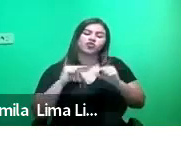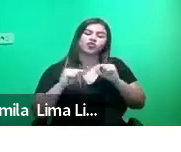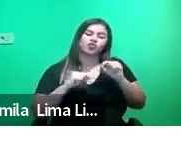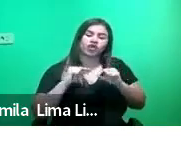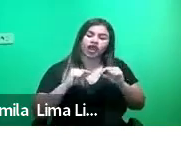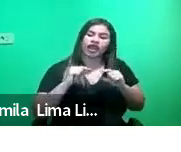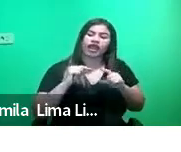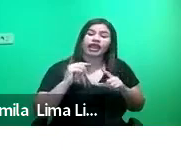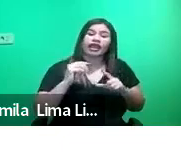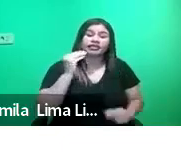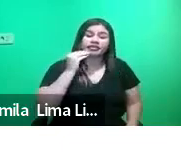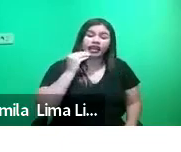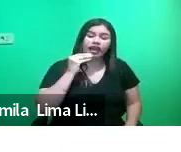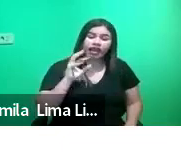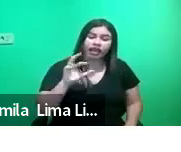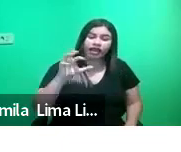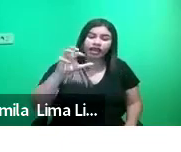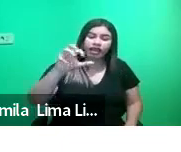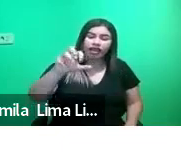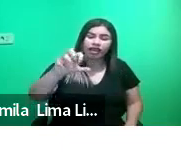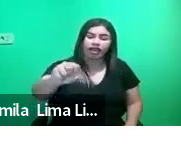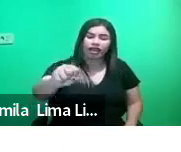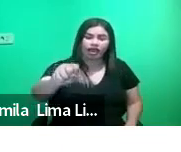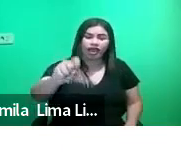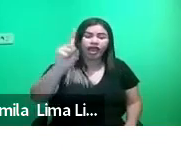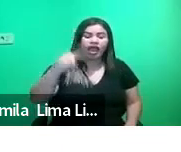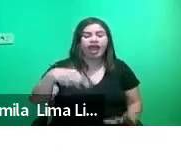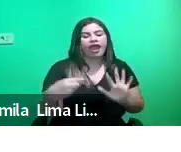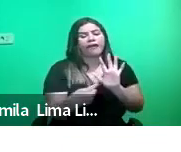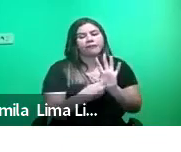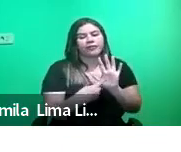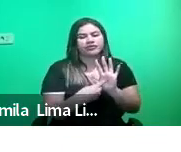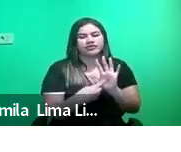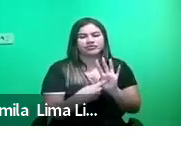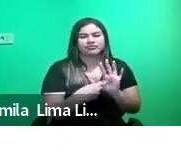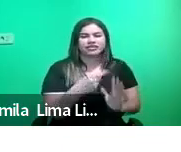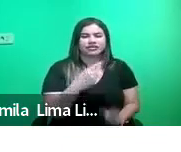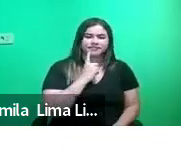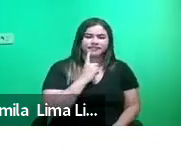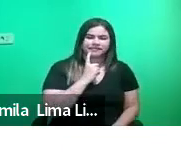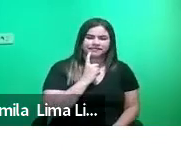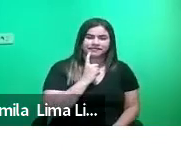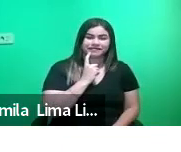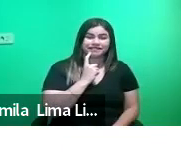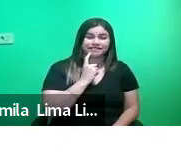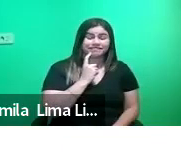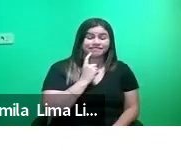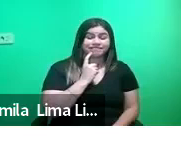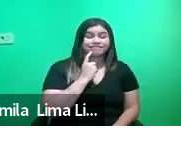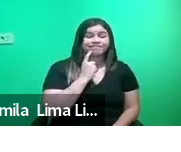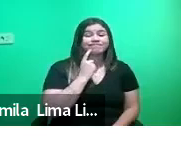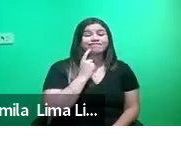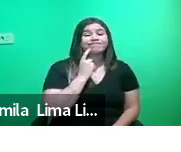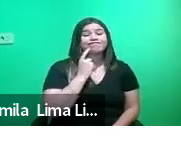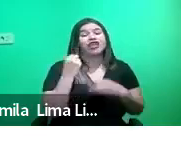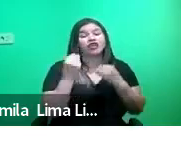to a pointing gesture, which is understood by the child , came on , came out herself in this way , came out herself in this way, He says the child is the last says the child is the last one